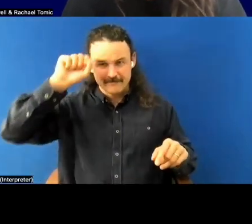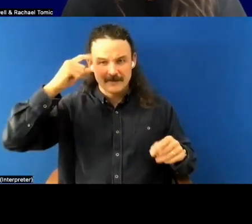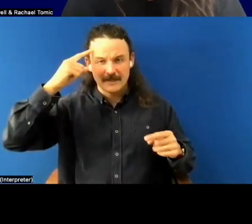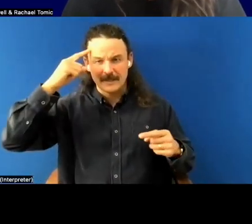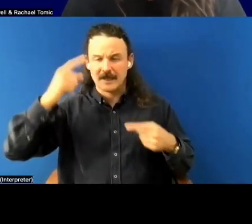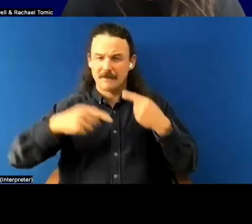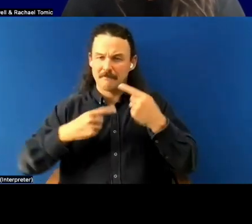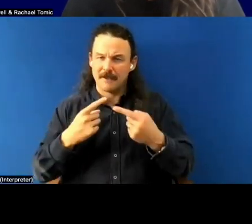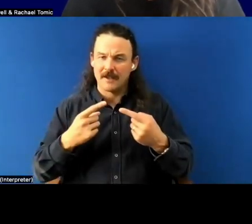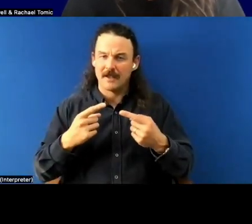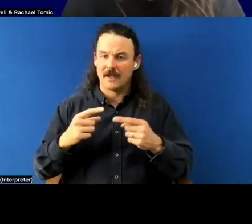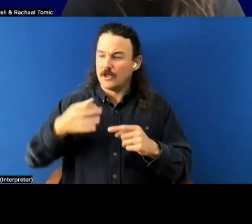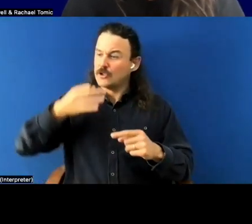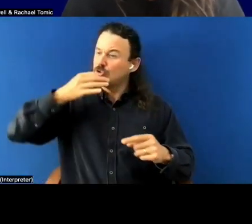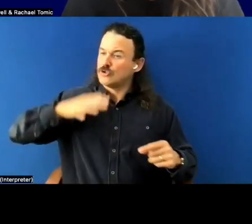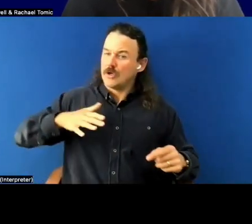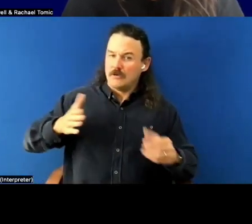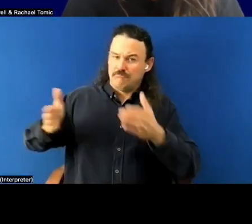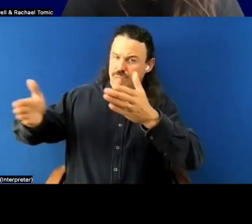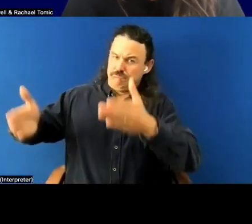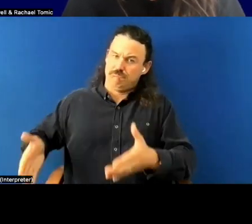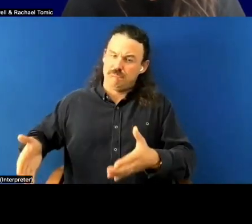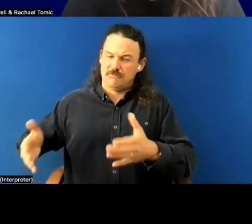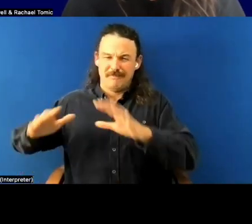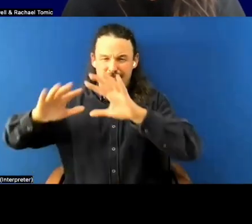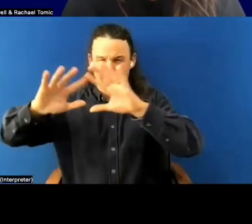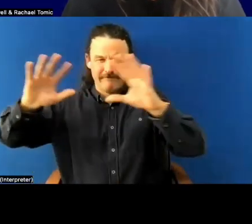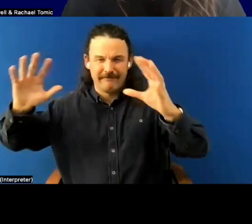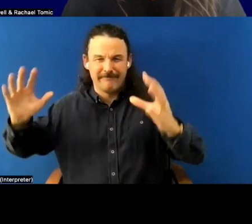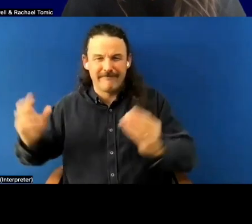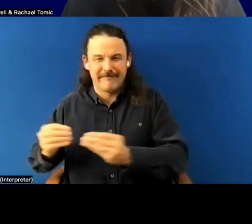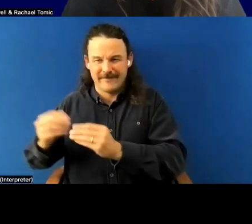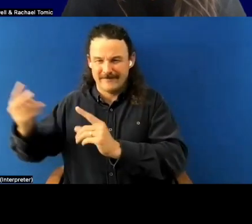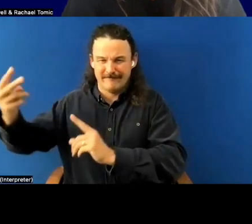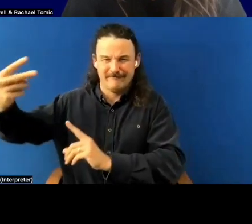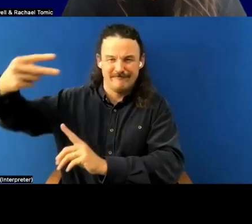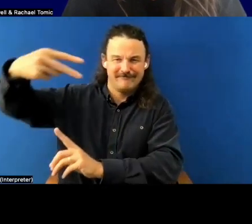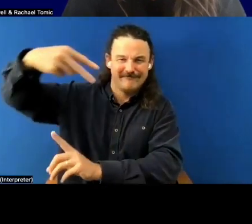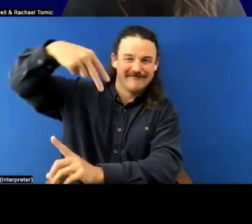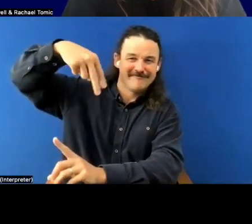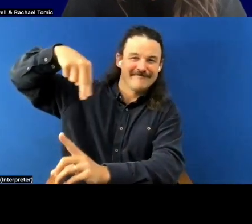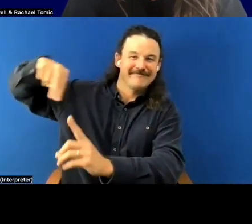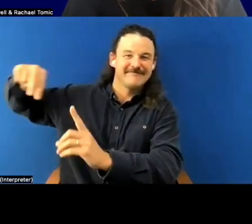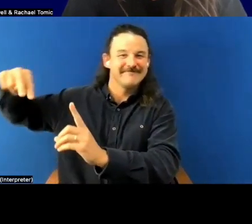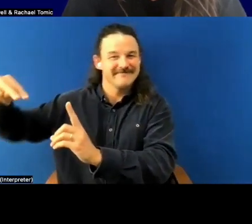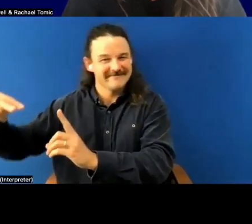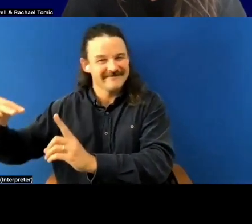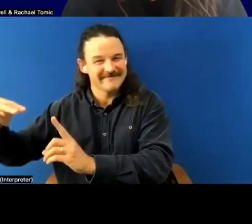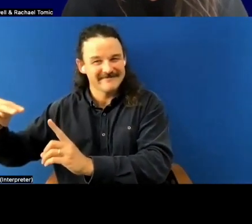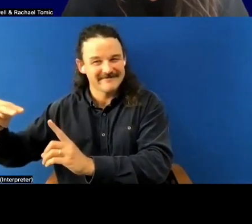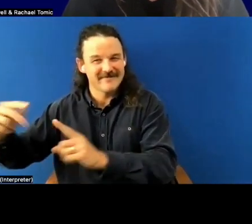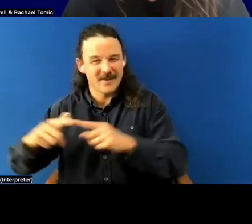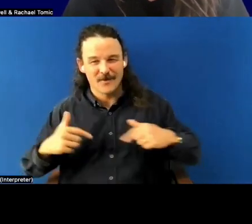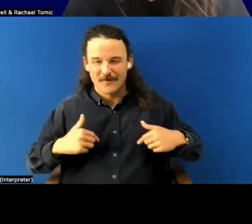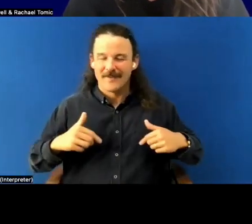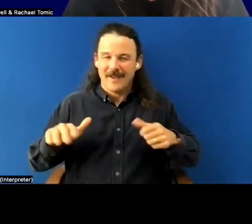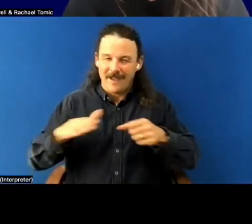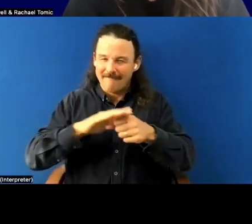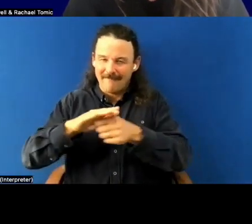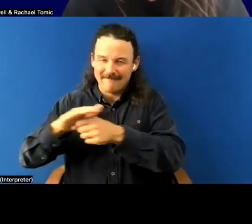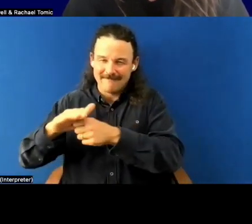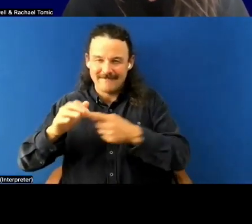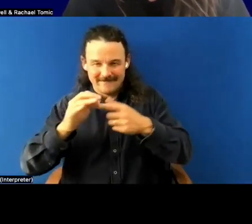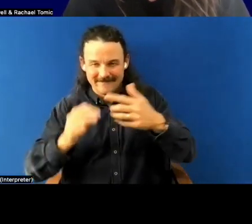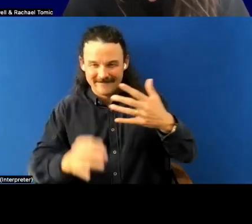like we have kind of tried to drum into this presentation. While you're working on a goal,